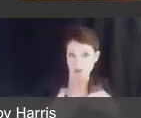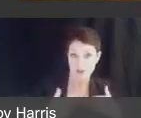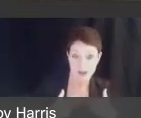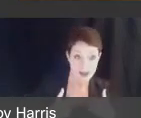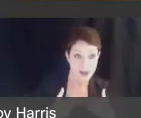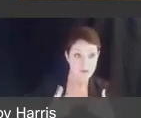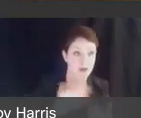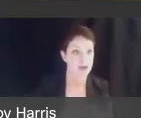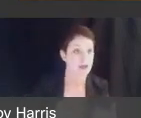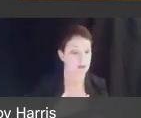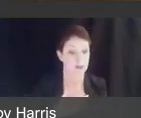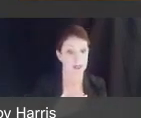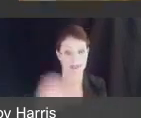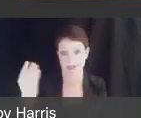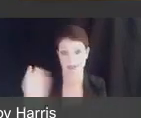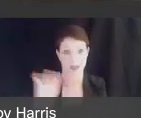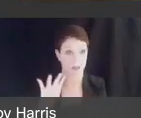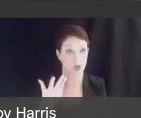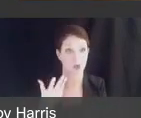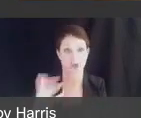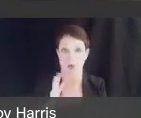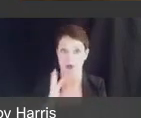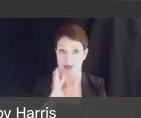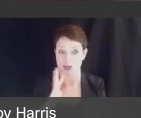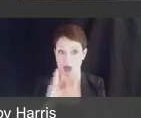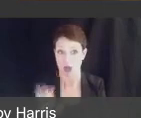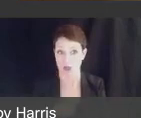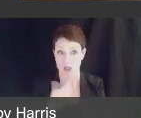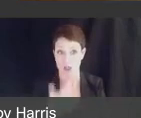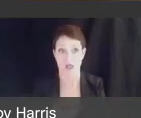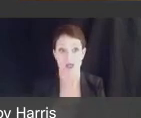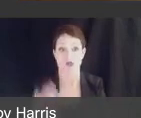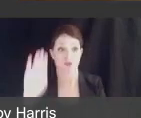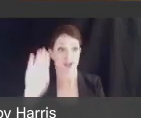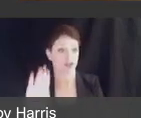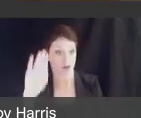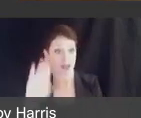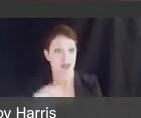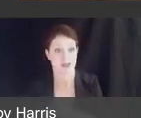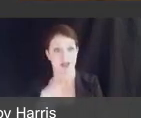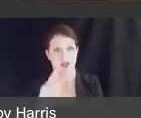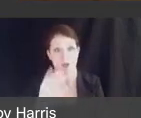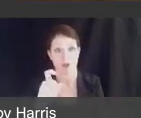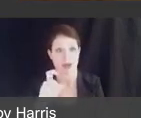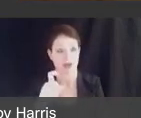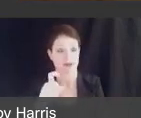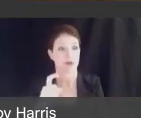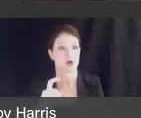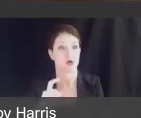please indicate your desire to ask it by raising your hand in Webex or by taking yourself off of mute.